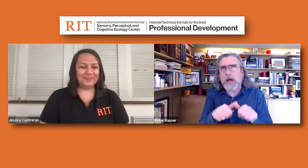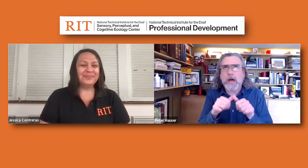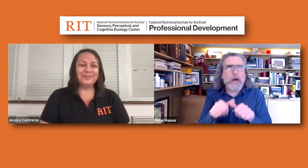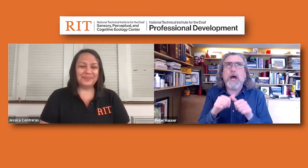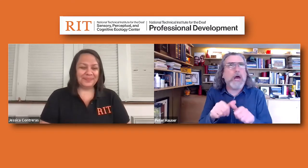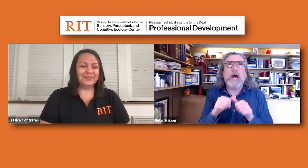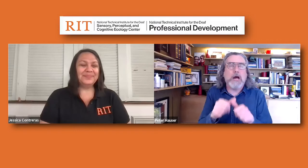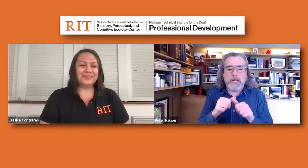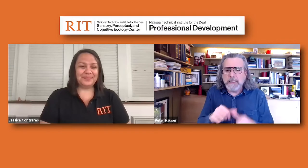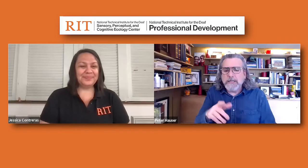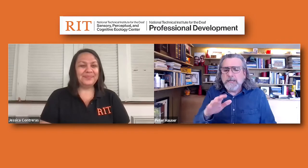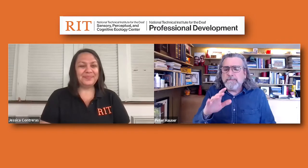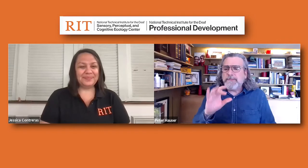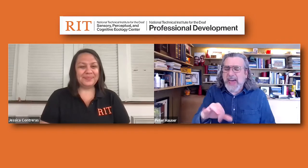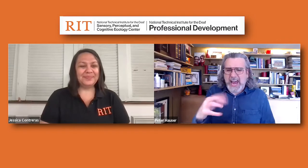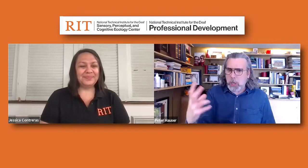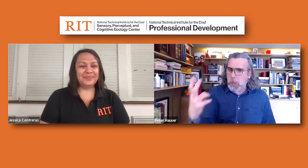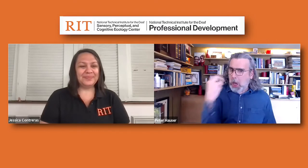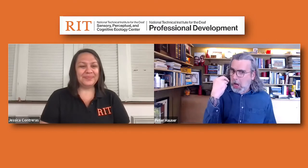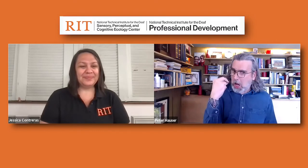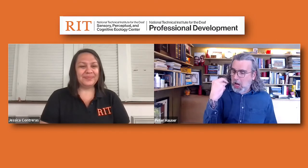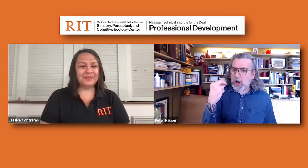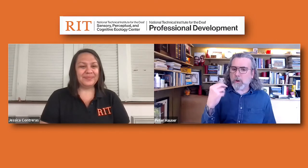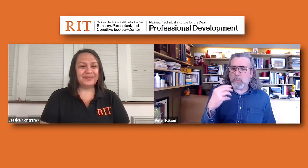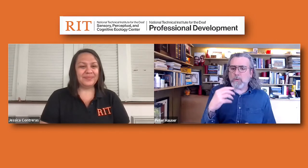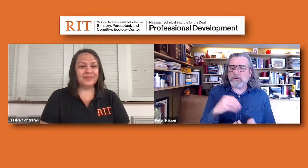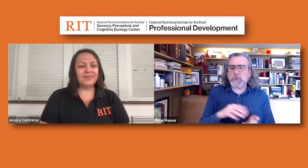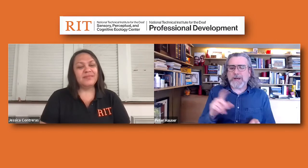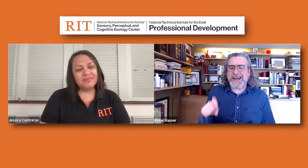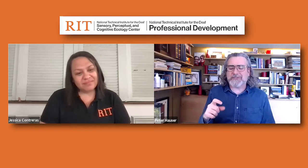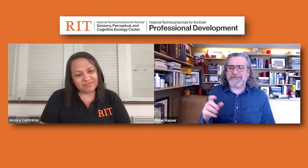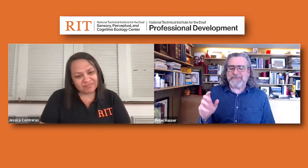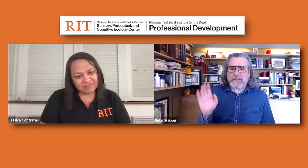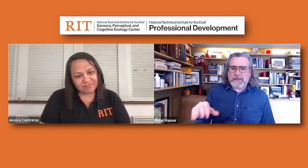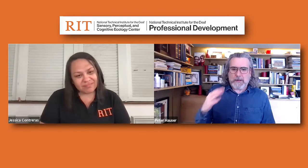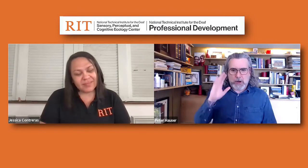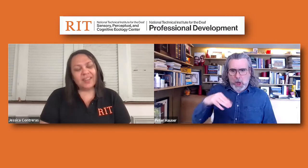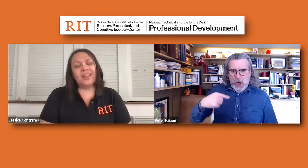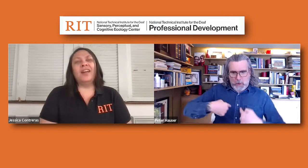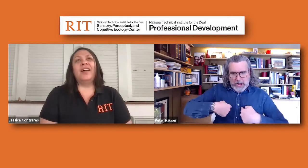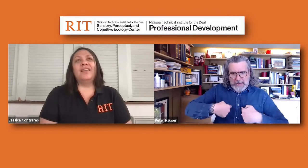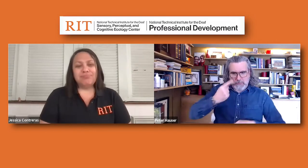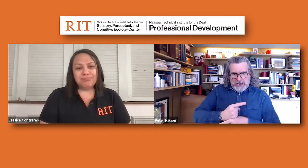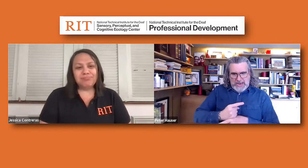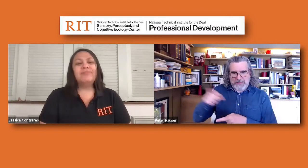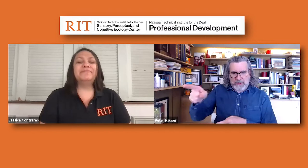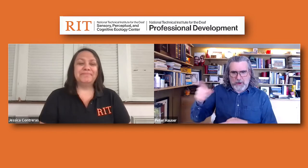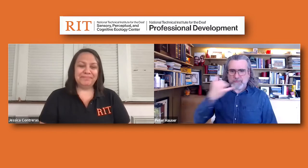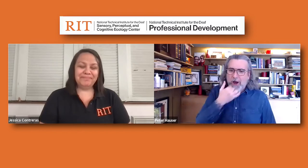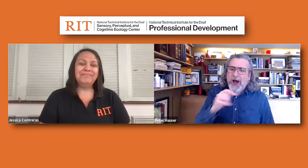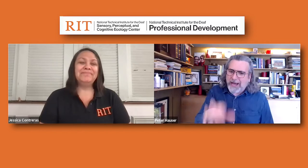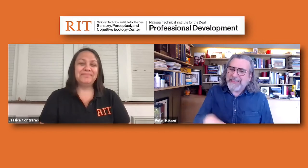Jessica: Always. Peter: Yeah. Yep, it's an ongoing issue. We often reach out. We're told no, and we know that we are right